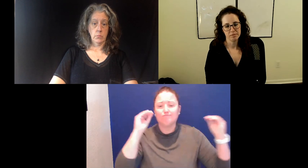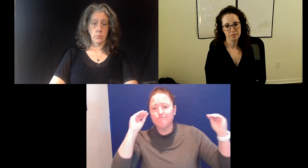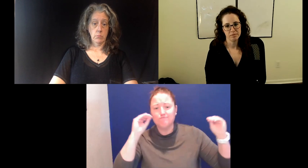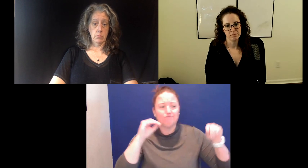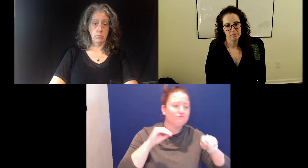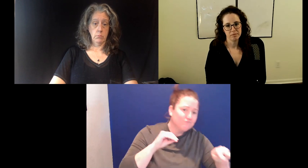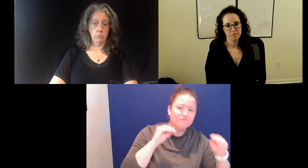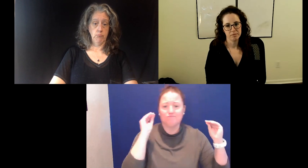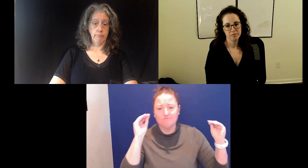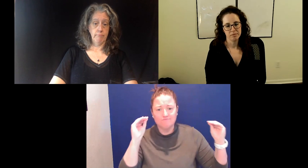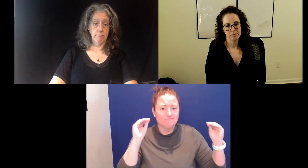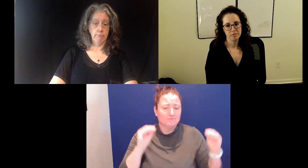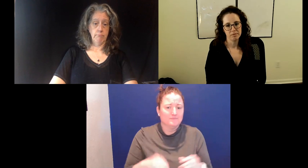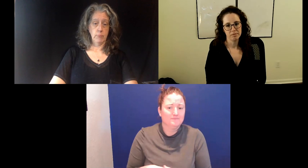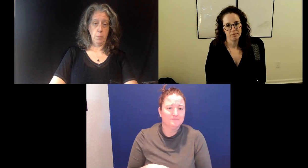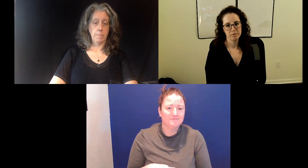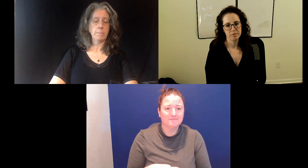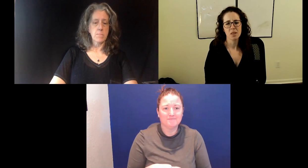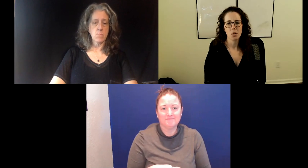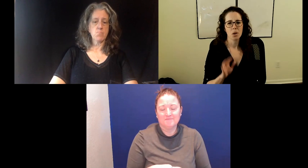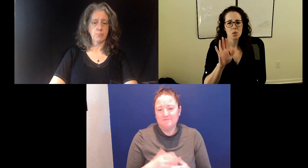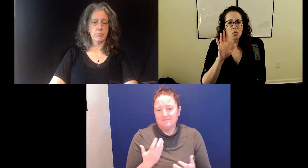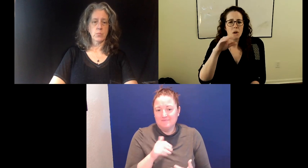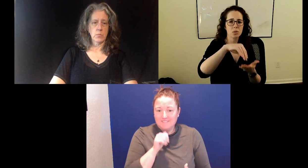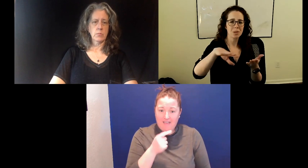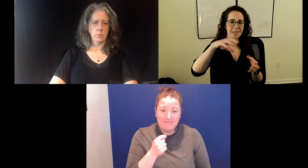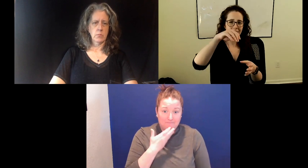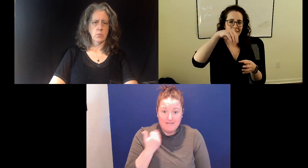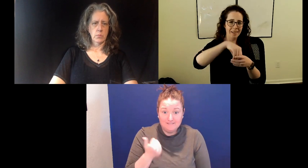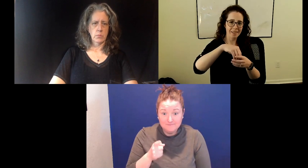past my laptop to the students so i can eat my gays can easily go back and forth